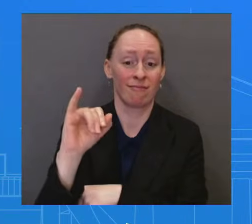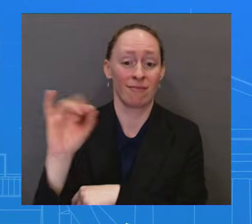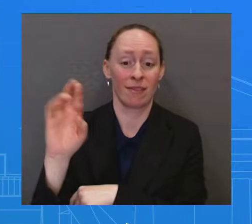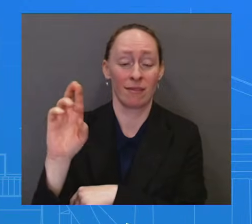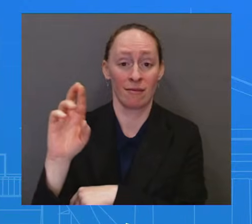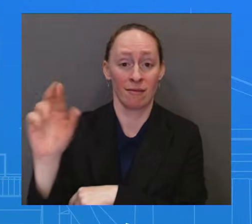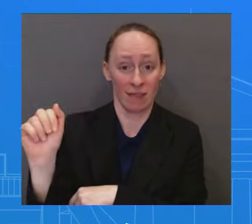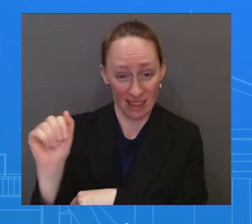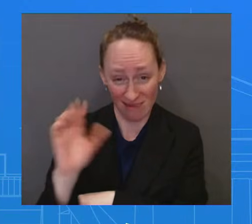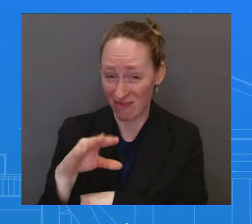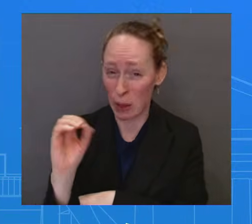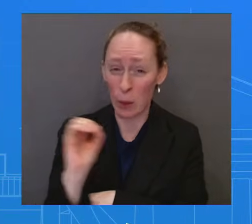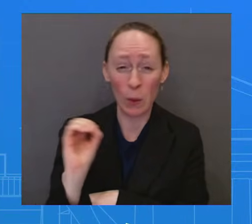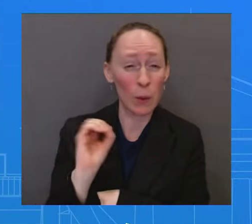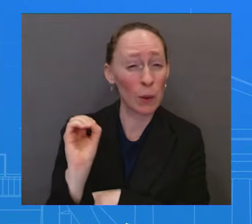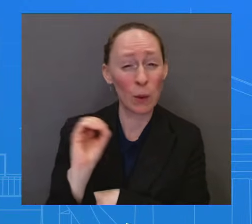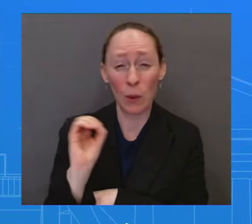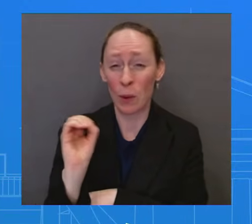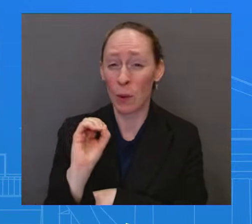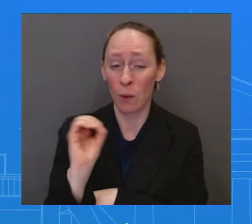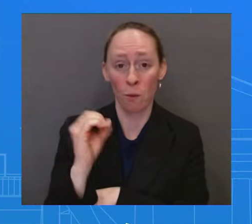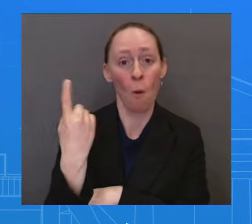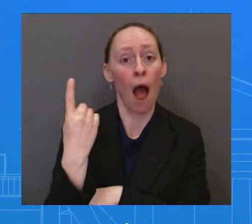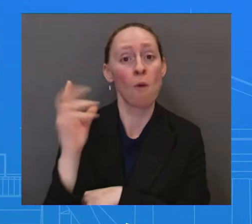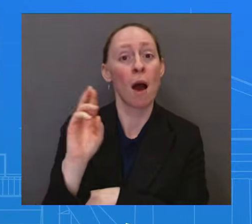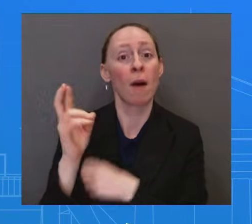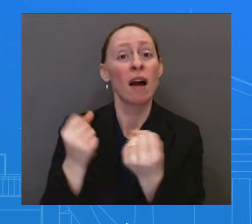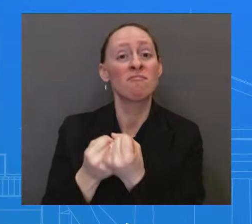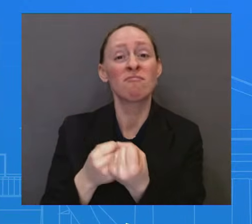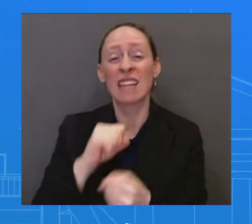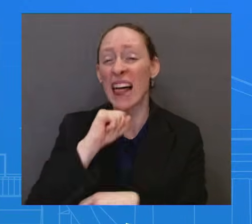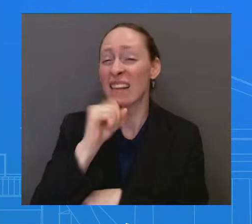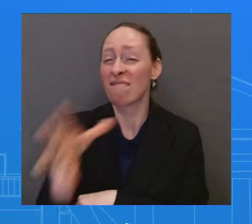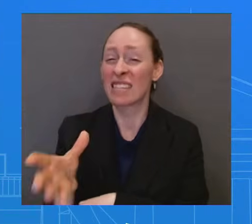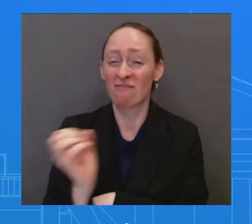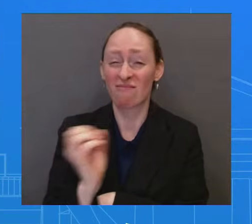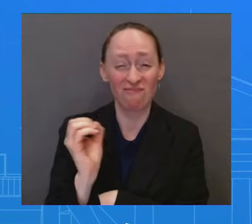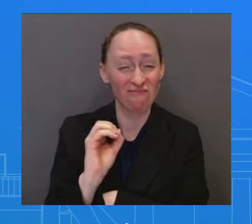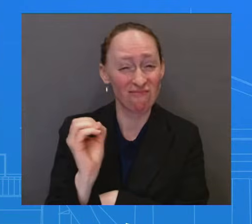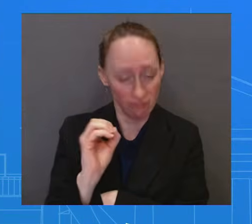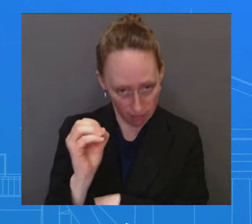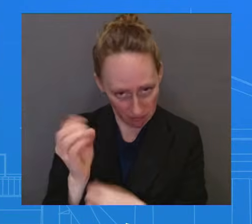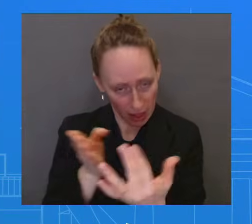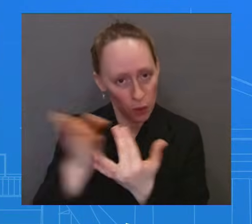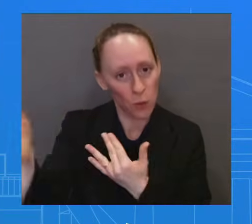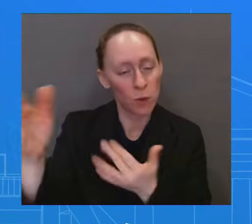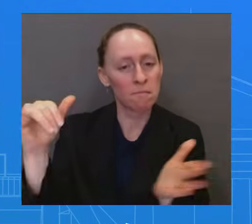And here's a couple of things that has allowed us to do: It has allowed us to cap the cost of insulin